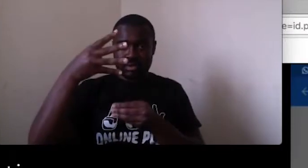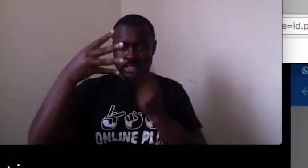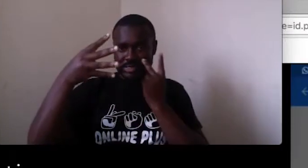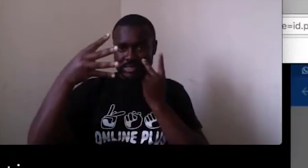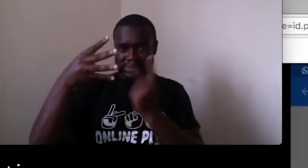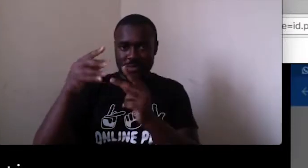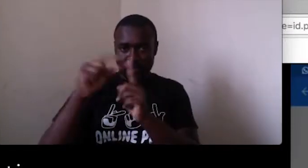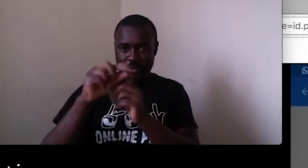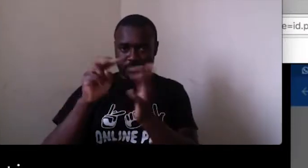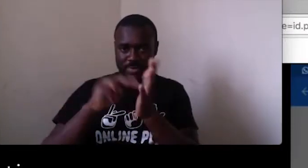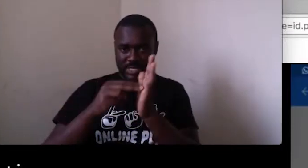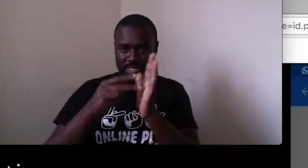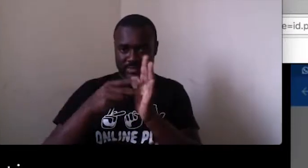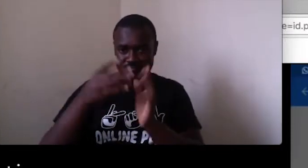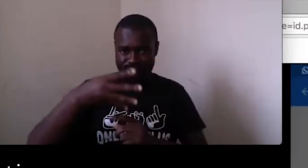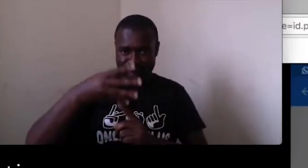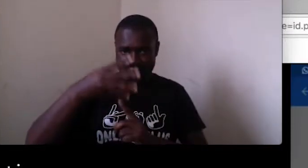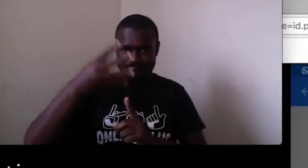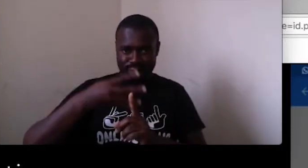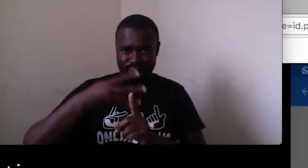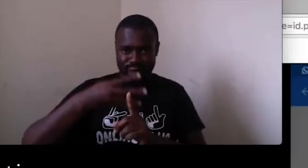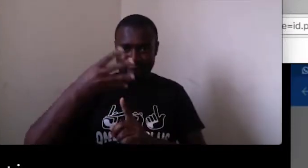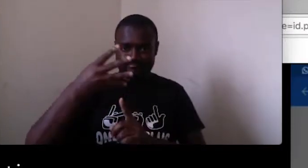And then there's a pop-up which gives you the explanation